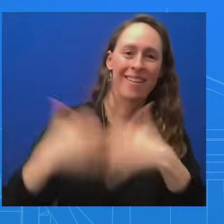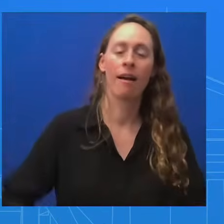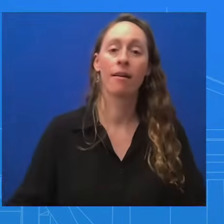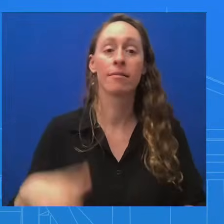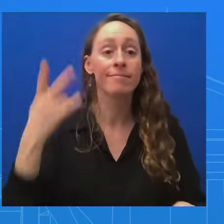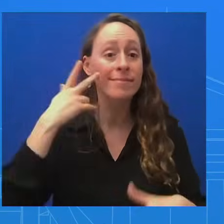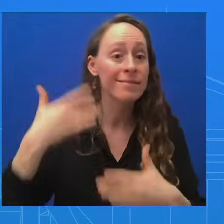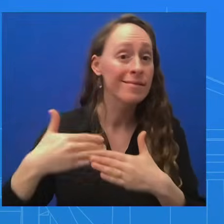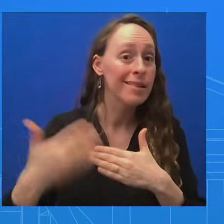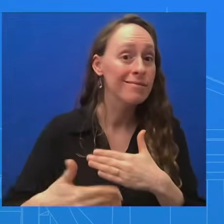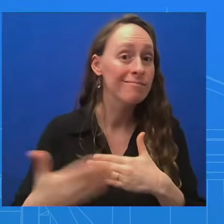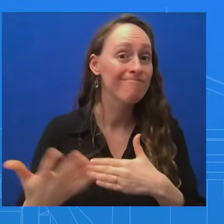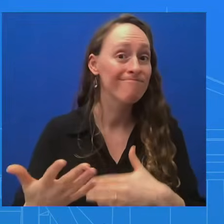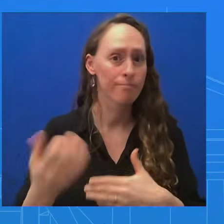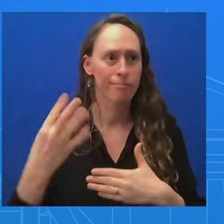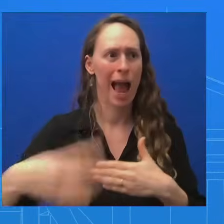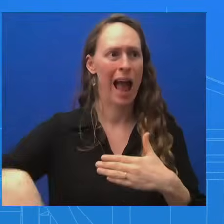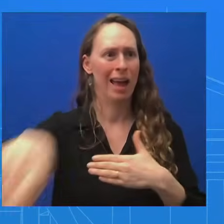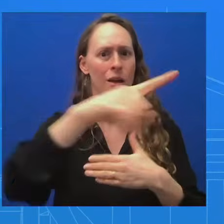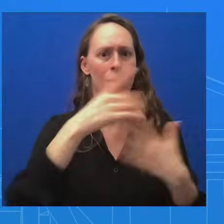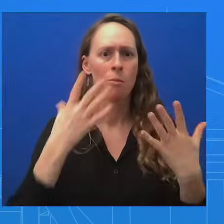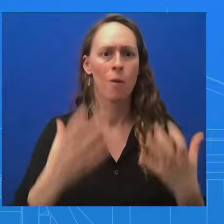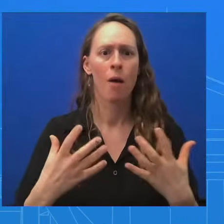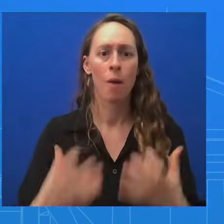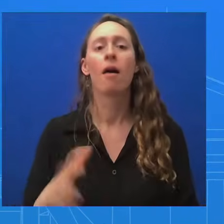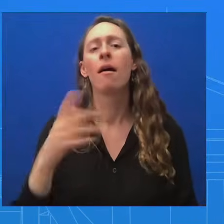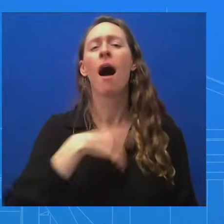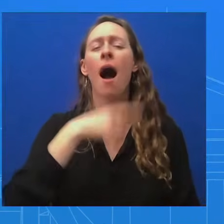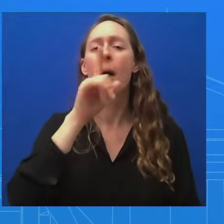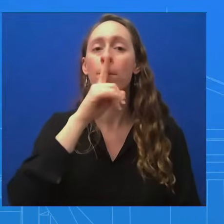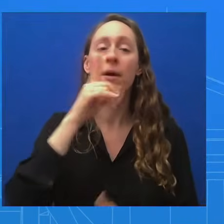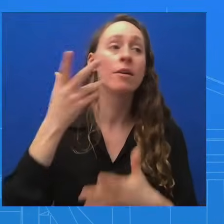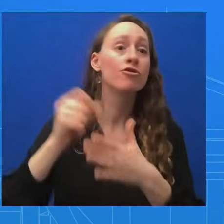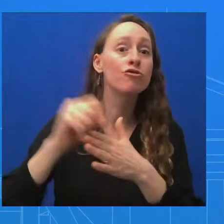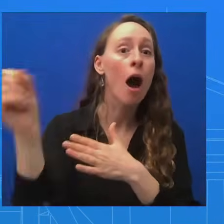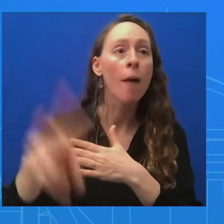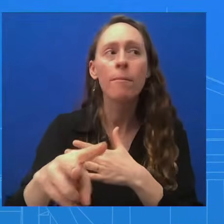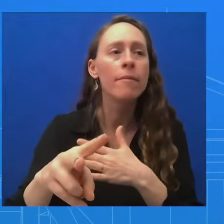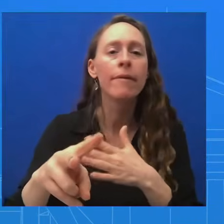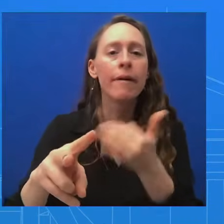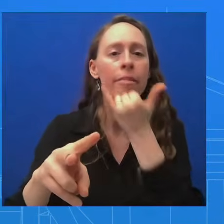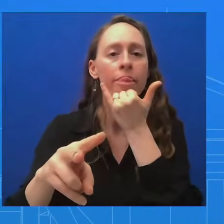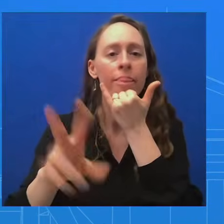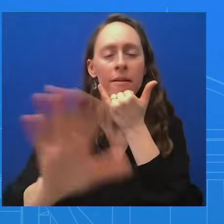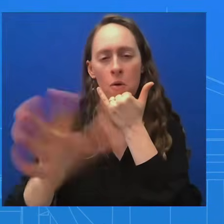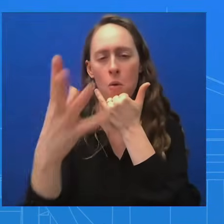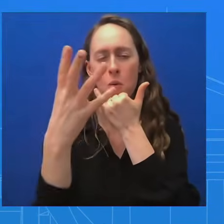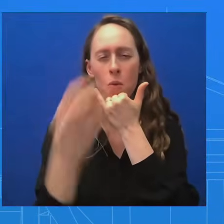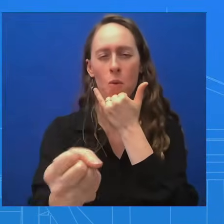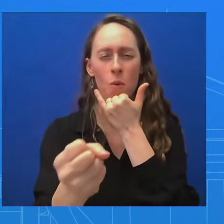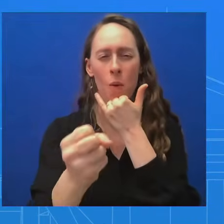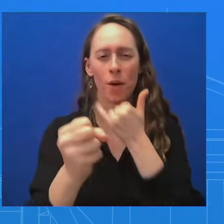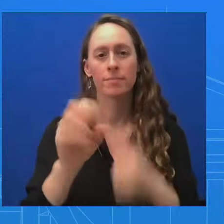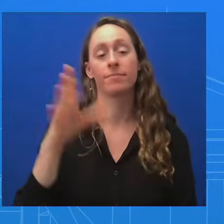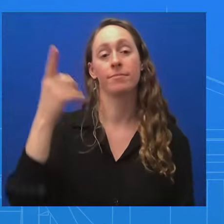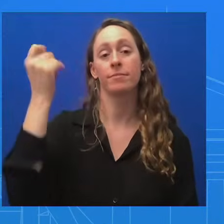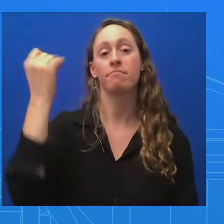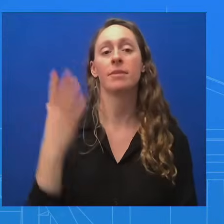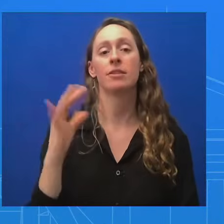Obviously, Speaker Johnson has been very vocal, and he can speak for himself. But it is important. It is important that we see a bipartisan agreement,